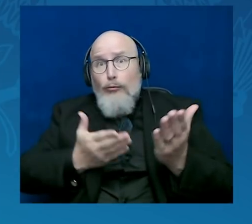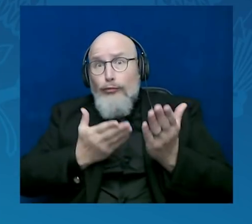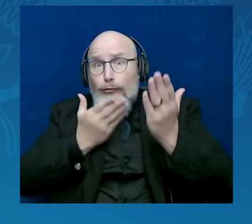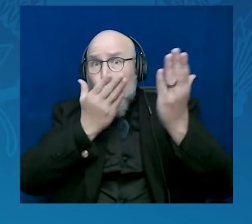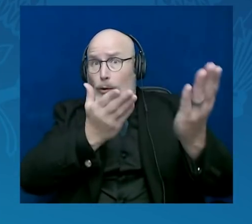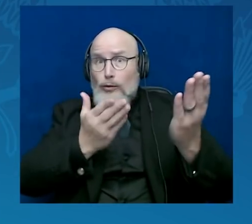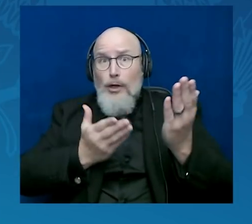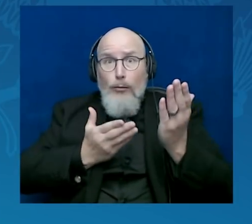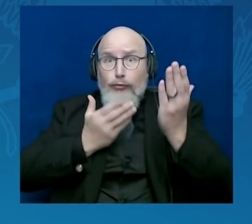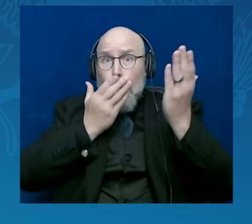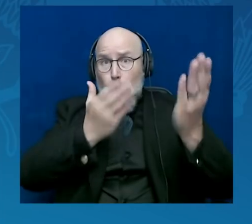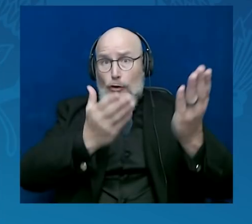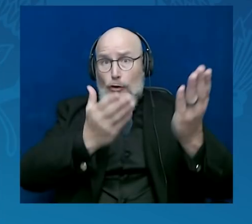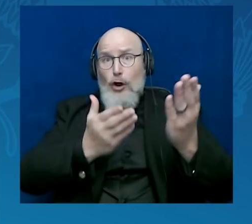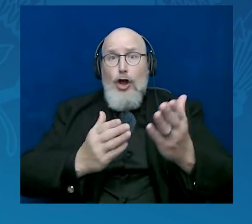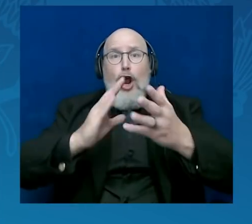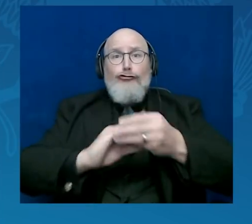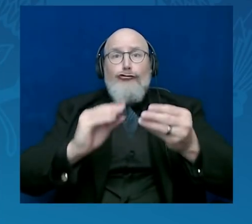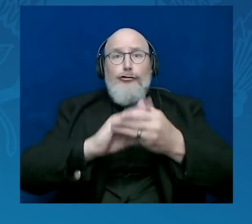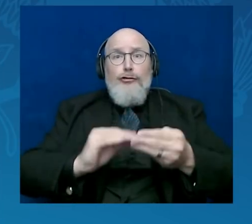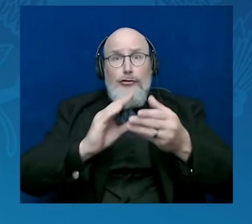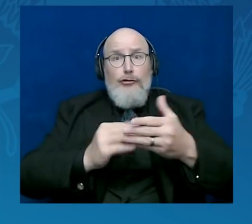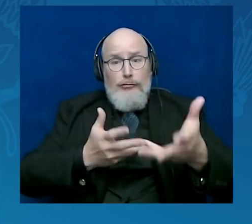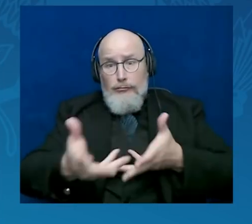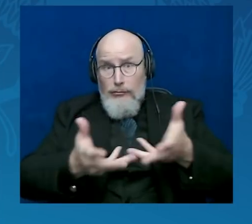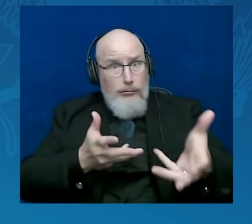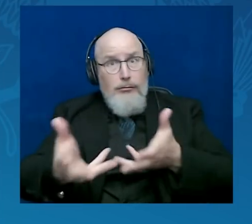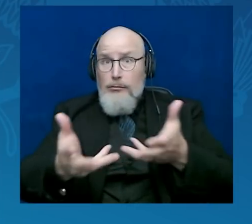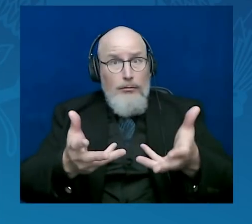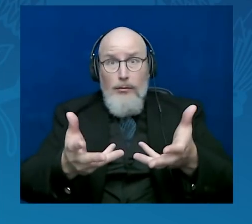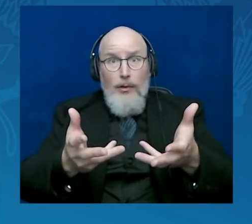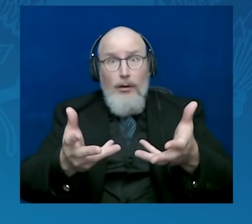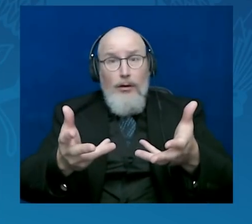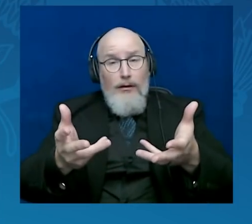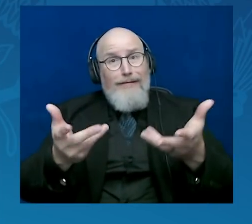We have encouraged and engaged Russia through NATO,